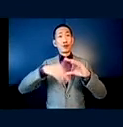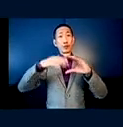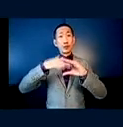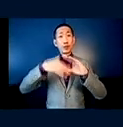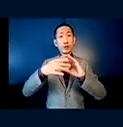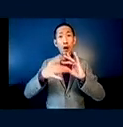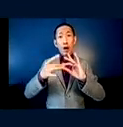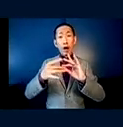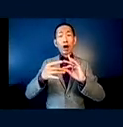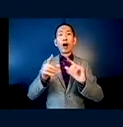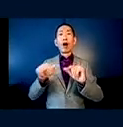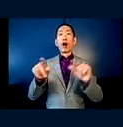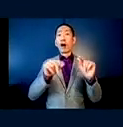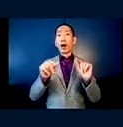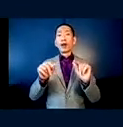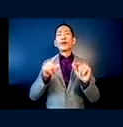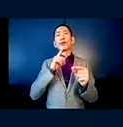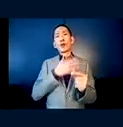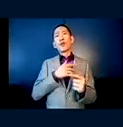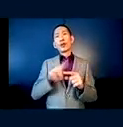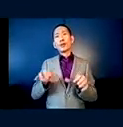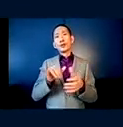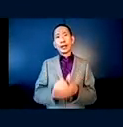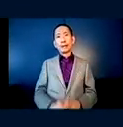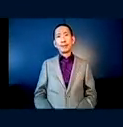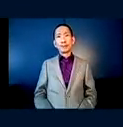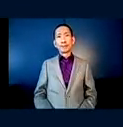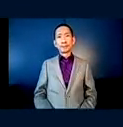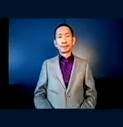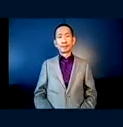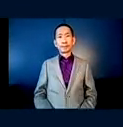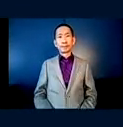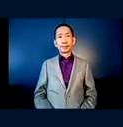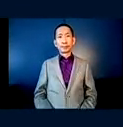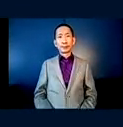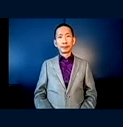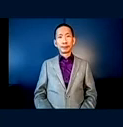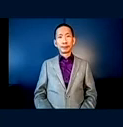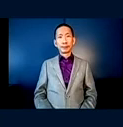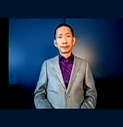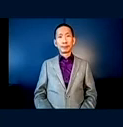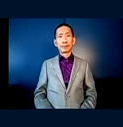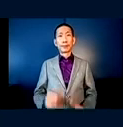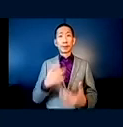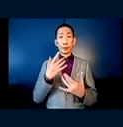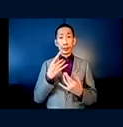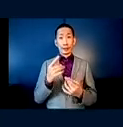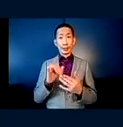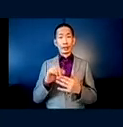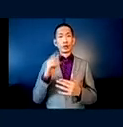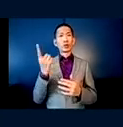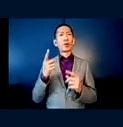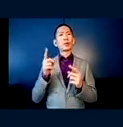TALK SO THEY WERE VERY WILLING TO DO THAT. WHAT IS INTERESTING IS THAT THIS